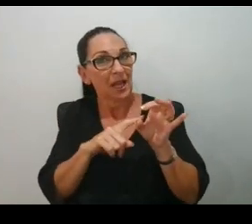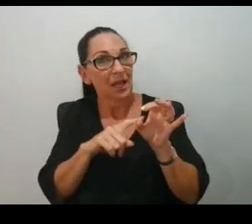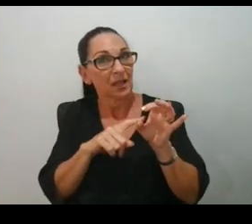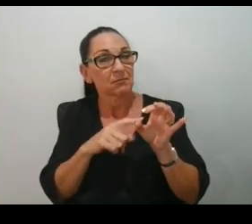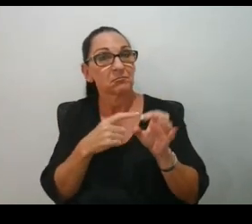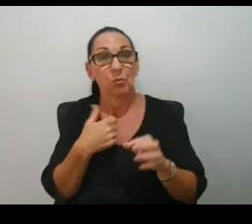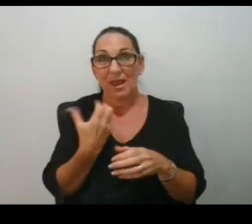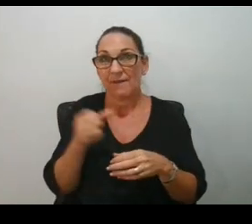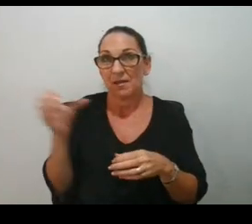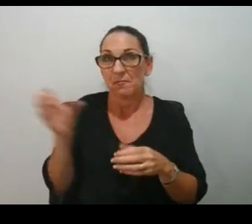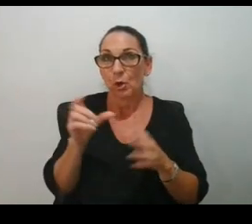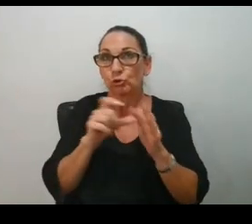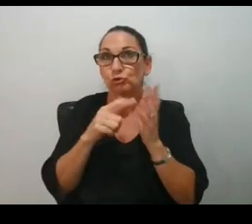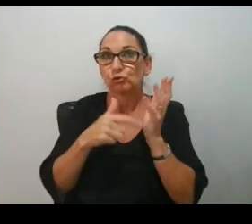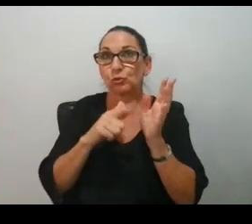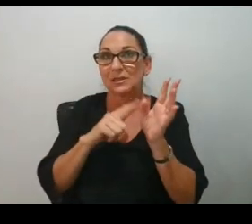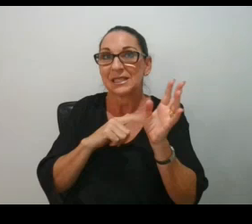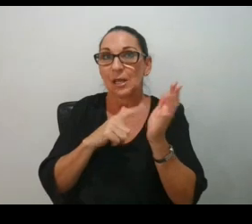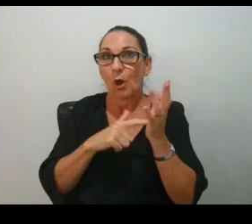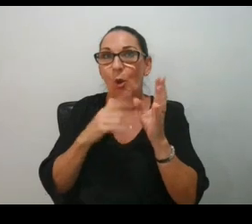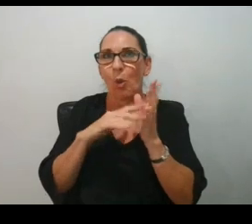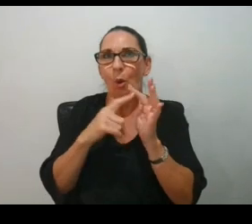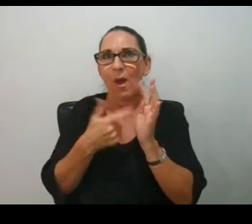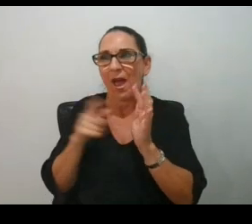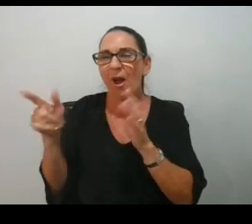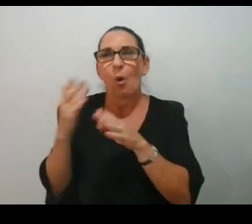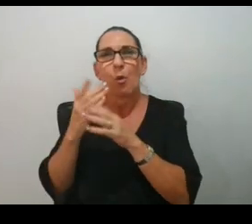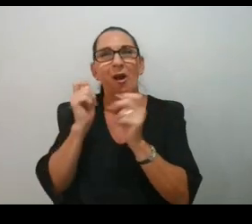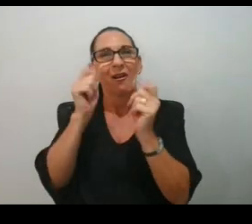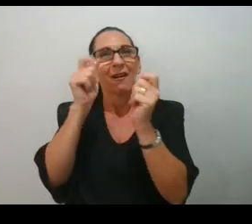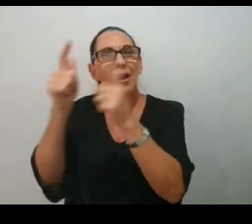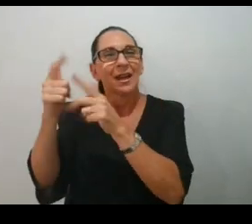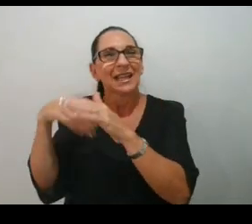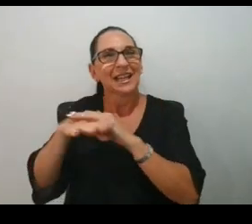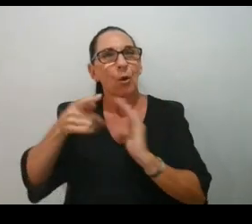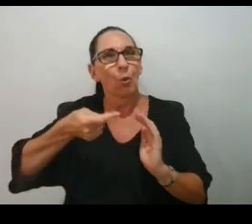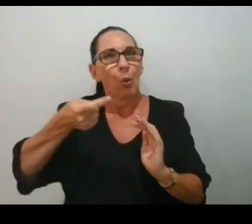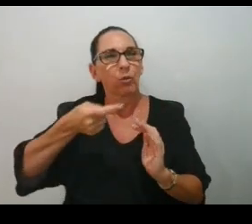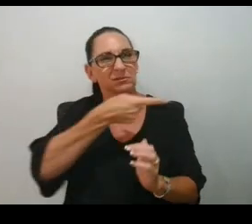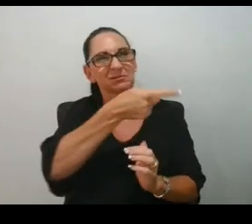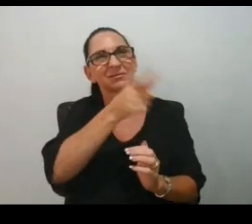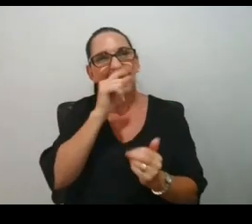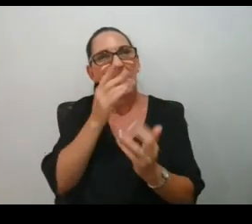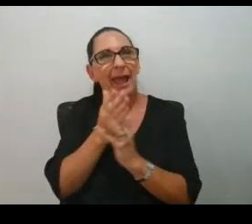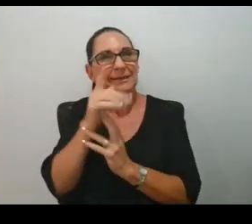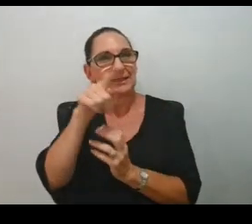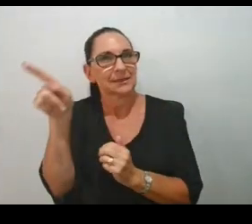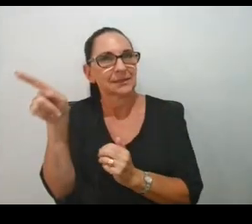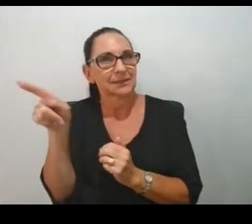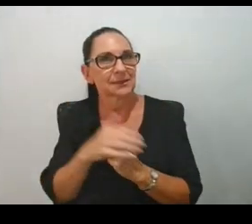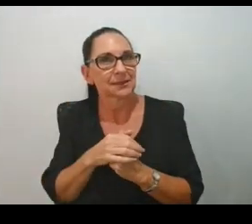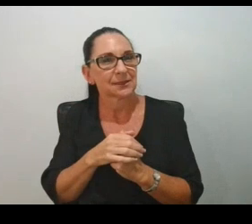lawyers who are at most courts that people can everyone can access our services there but if you